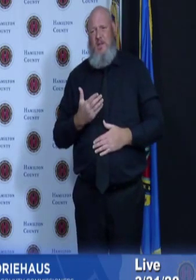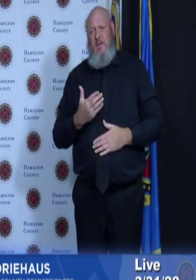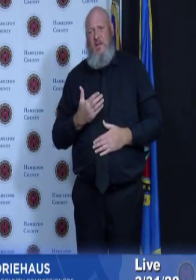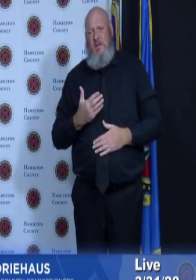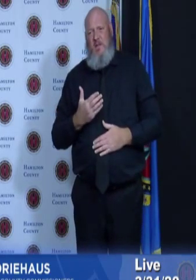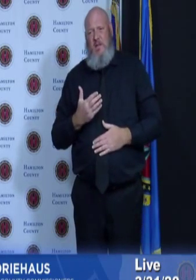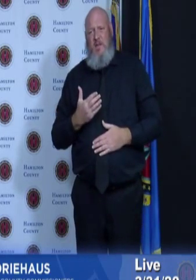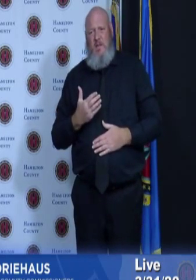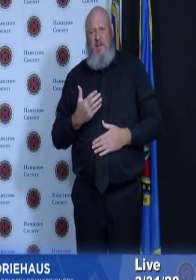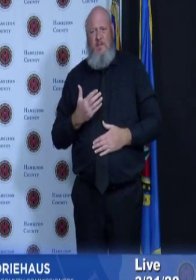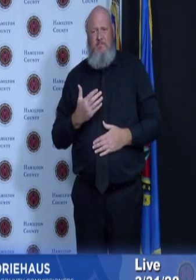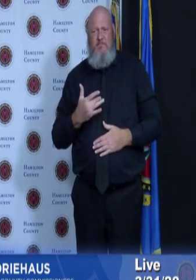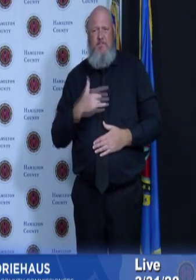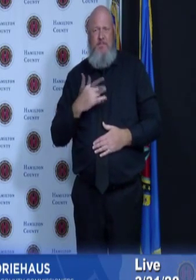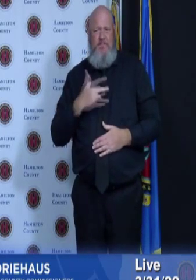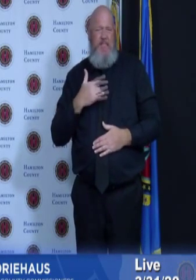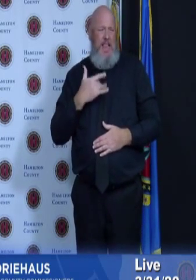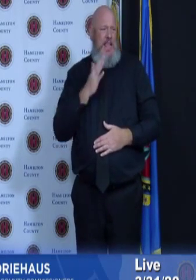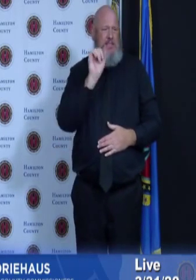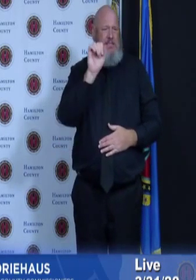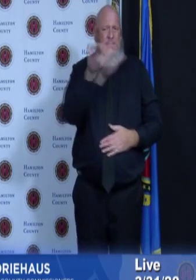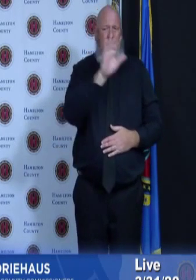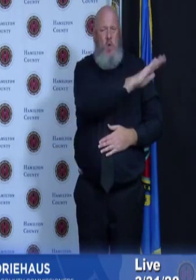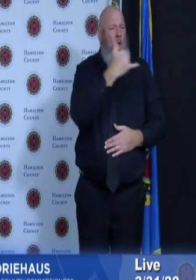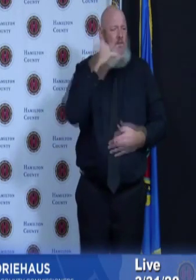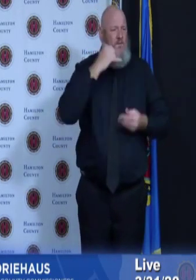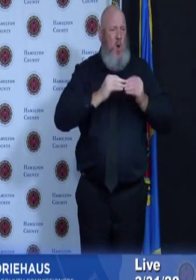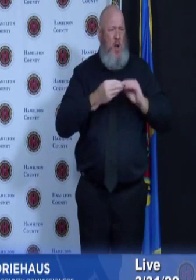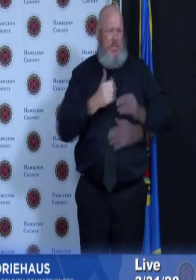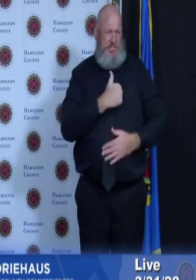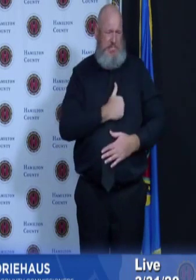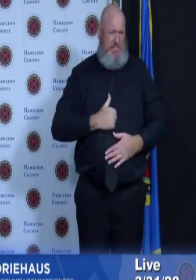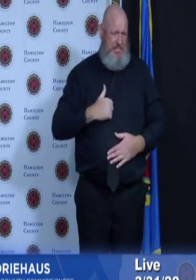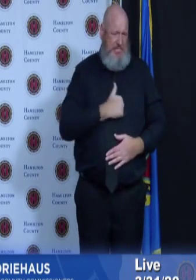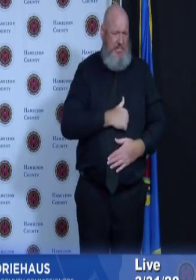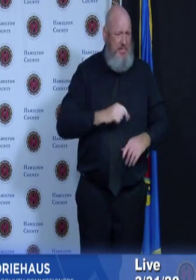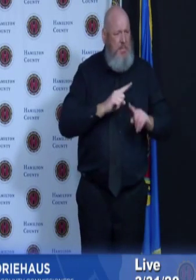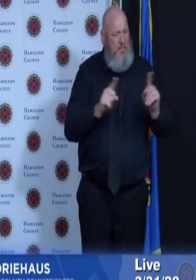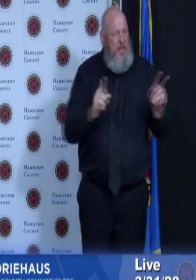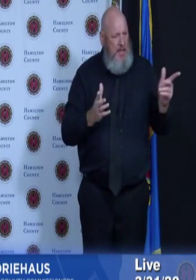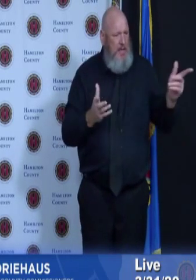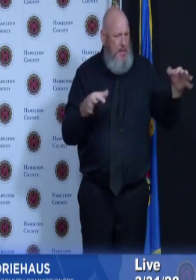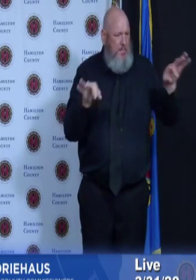locals to not only interpret but enforce so we don't yet have a statewide hotline